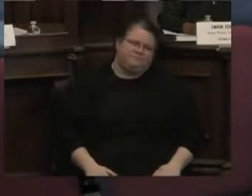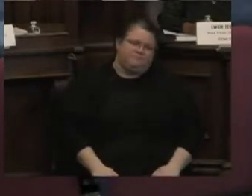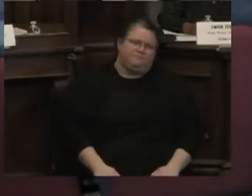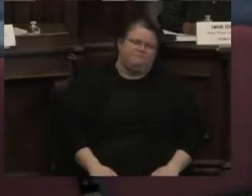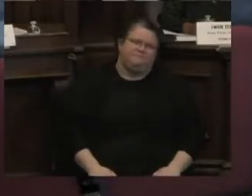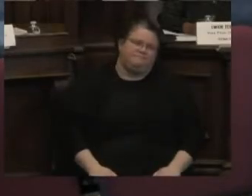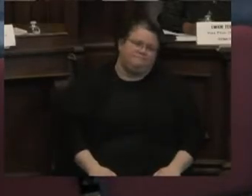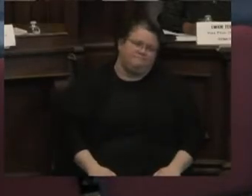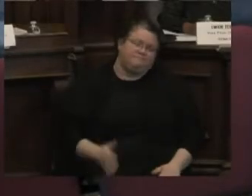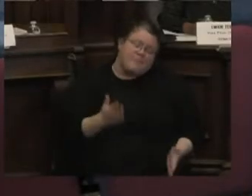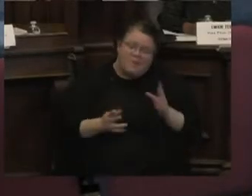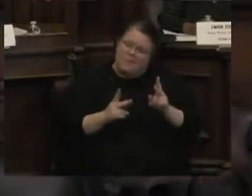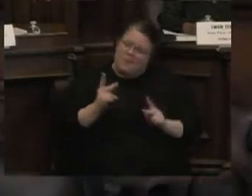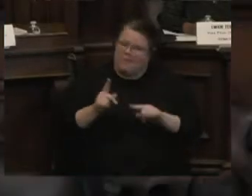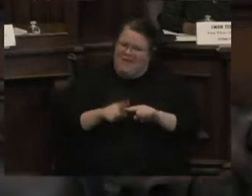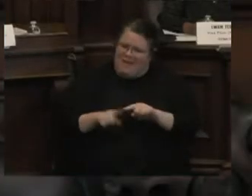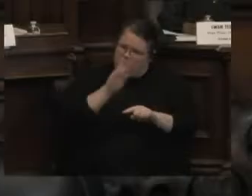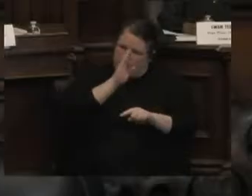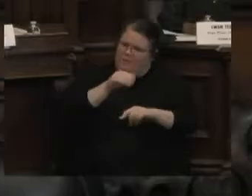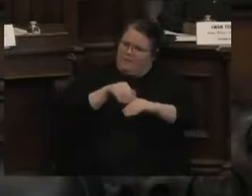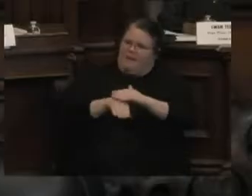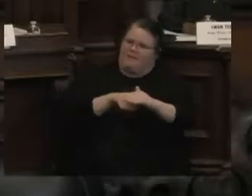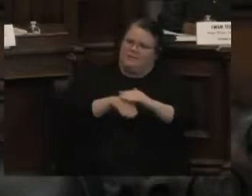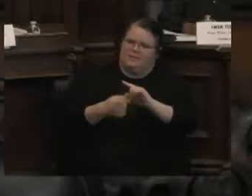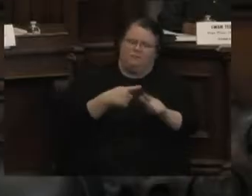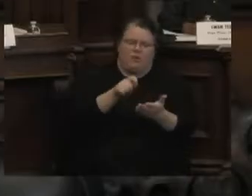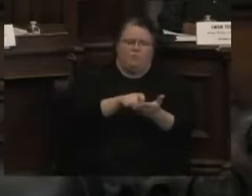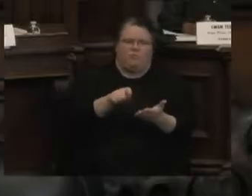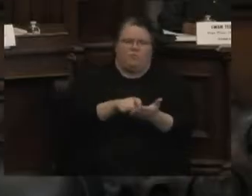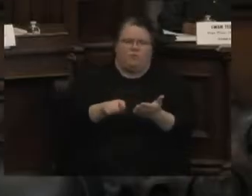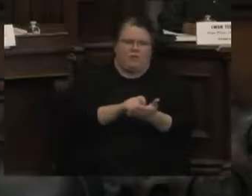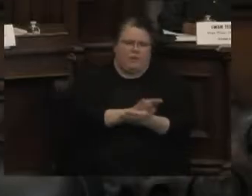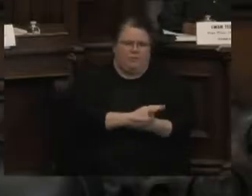individuals in our community